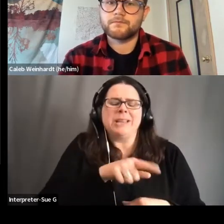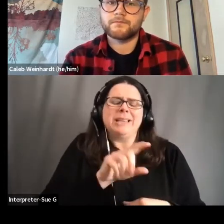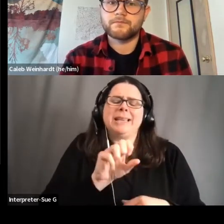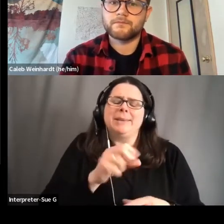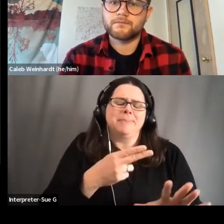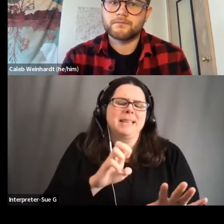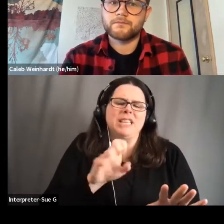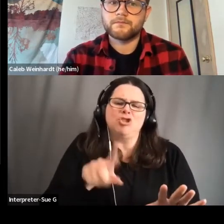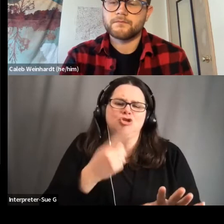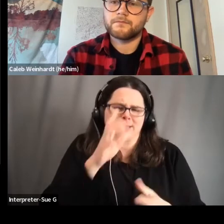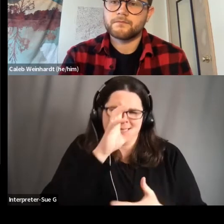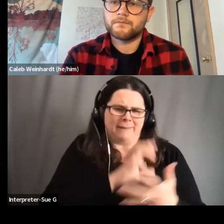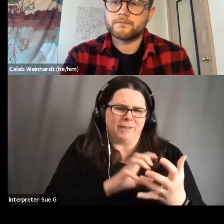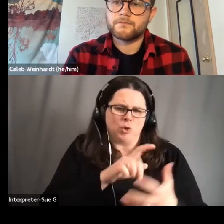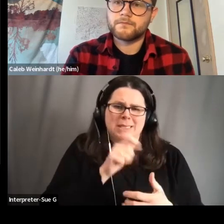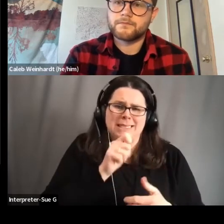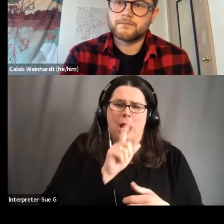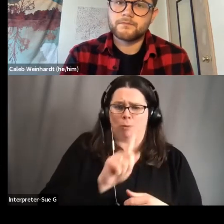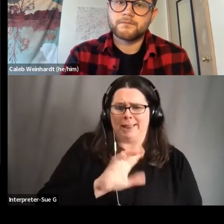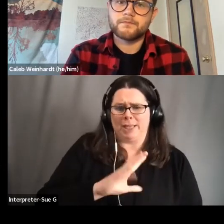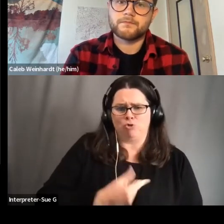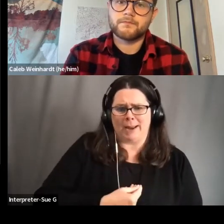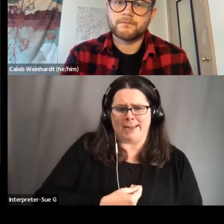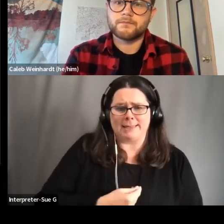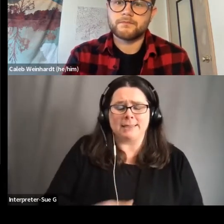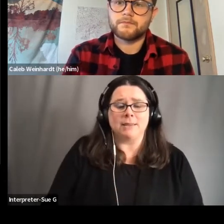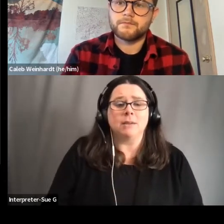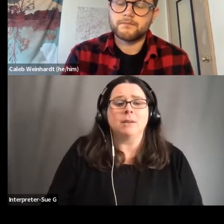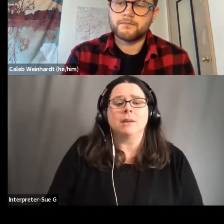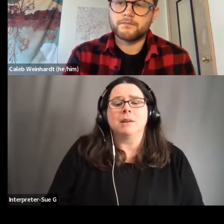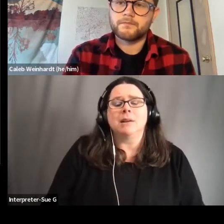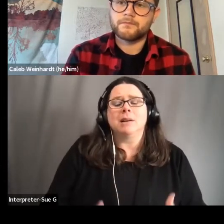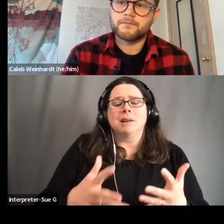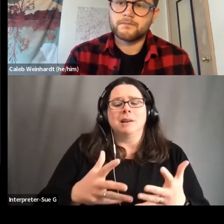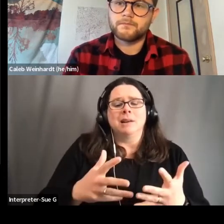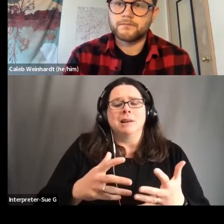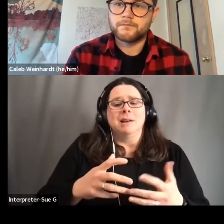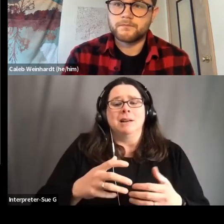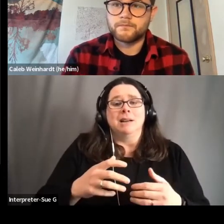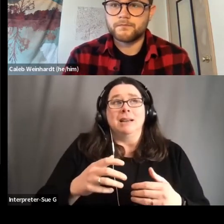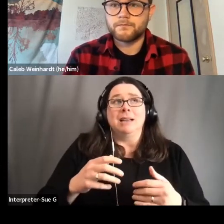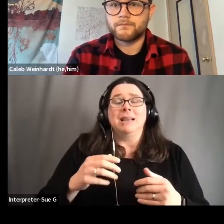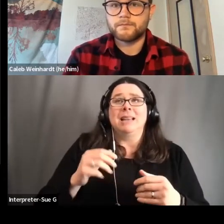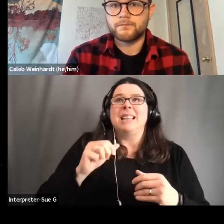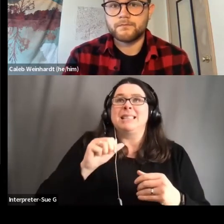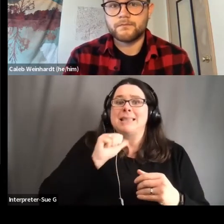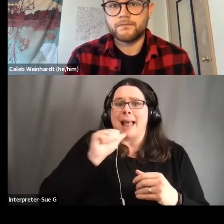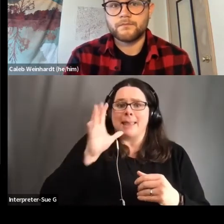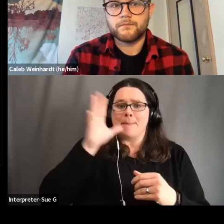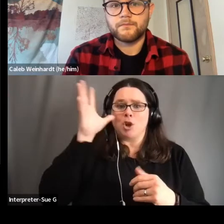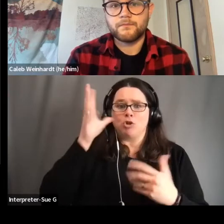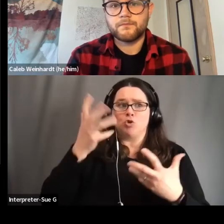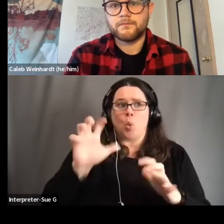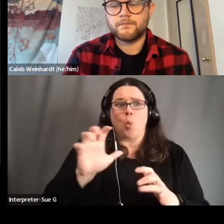You know he's not really trans. So it's not really that parents don't love their kid or want their kid to be happy or whole,